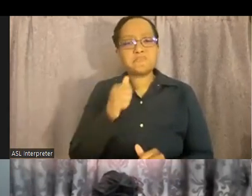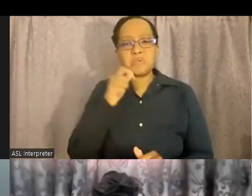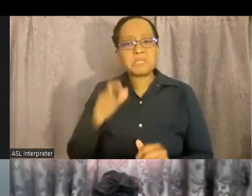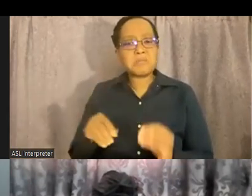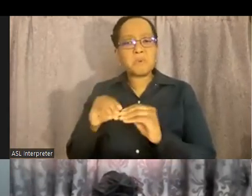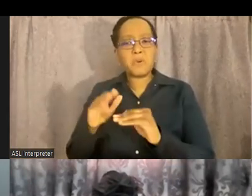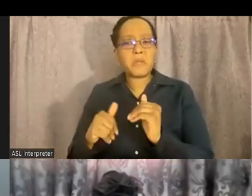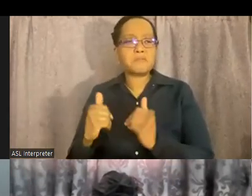hours at a time.